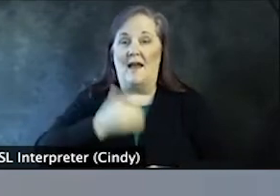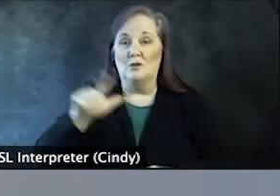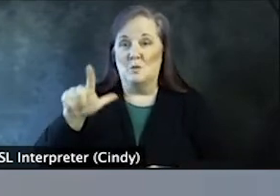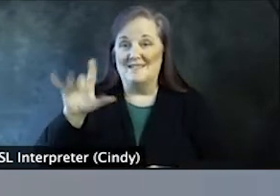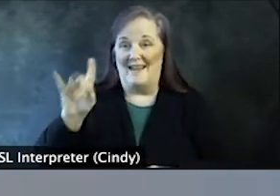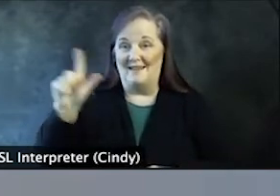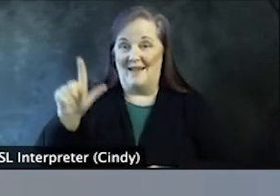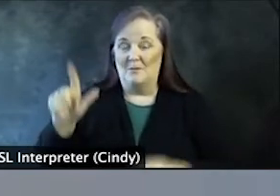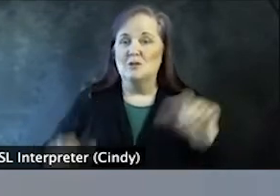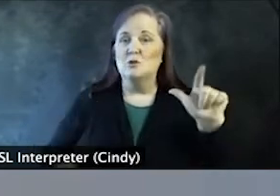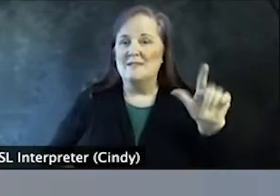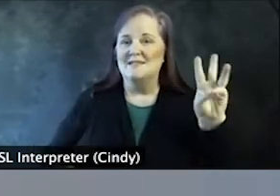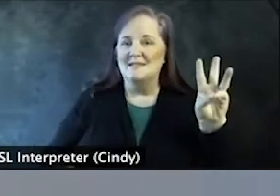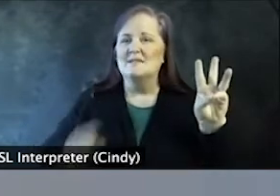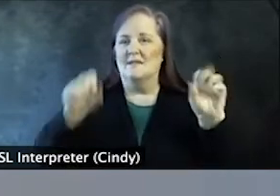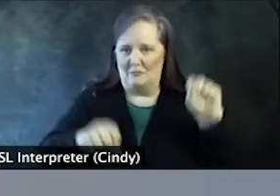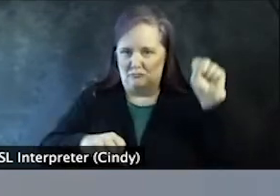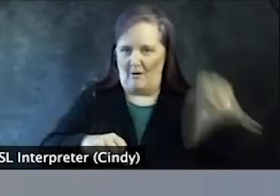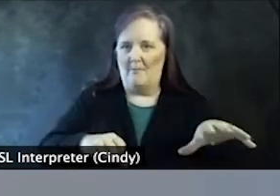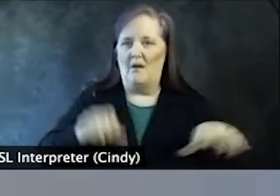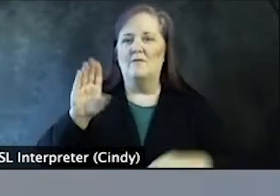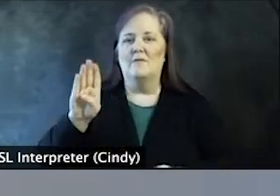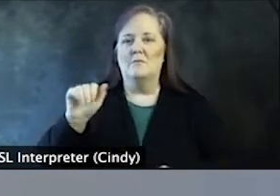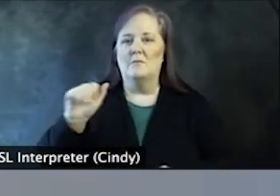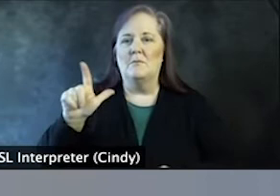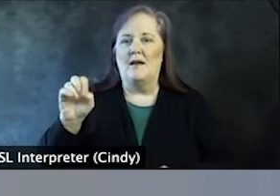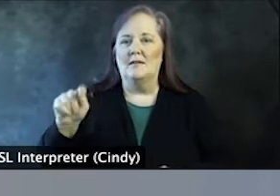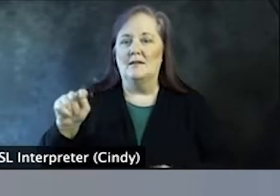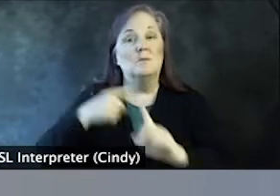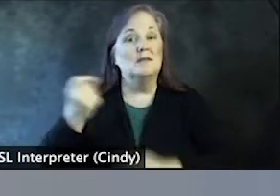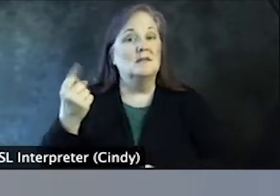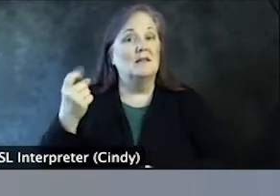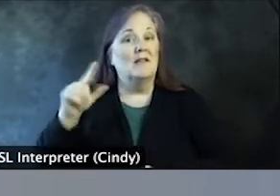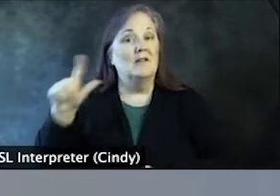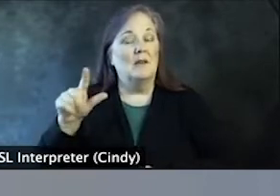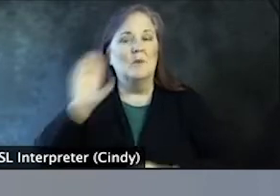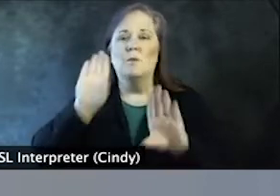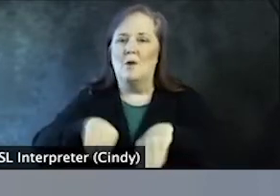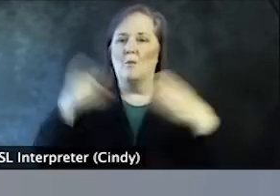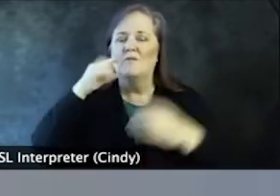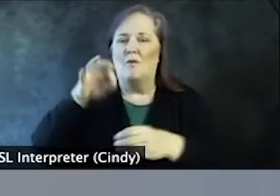I want to remind everyone that 26 of our 28 libraries are ballot drop off sites.